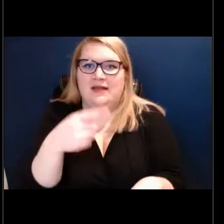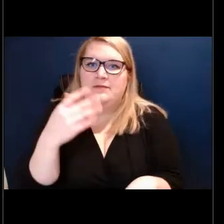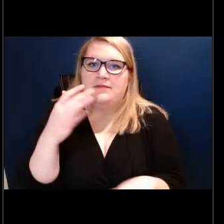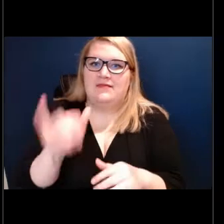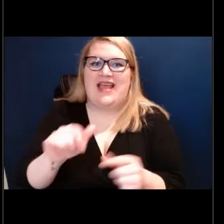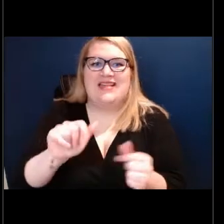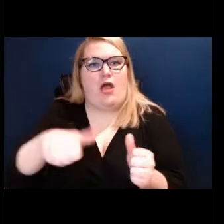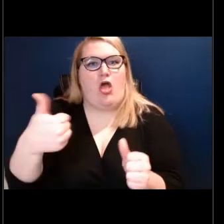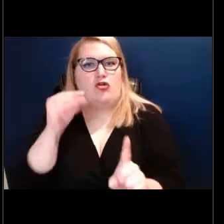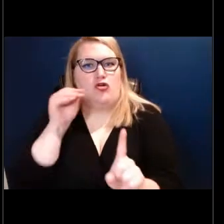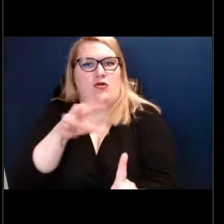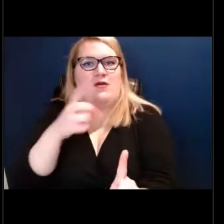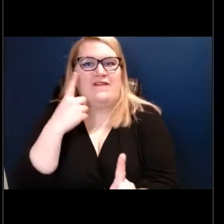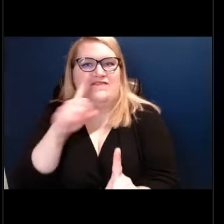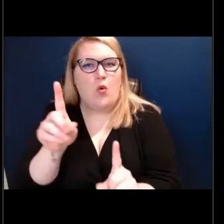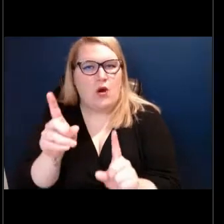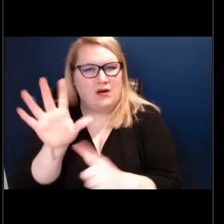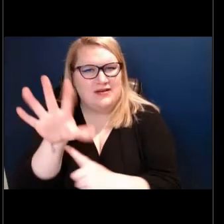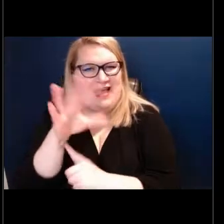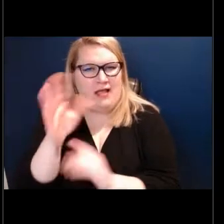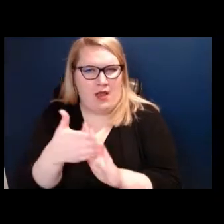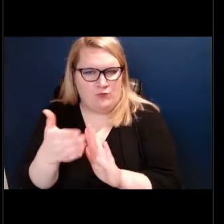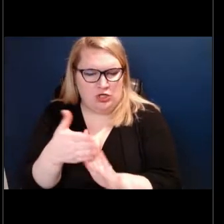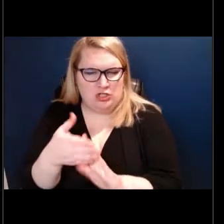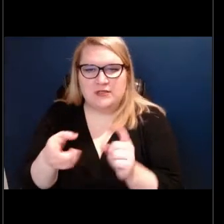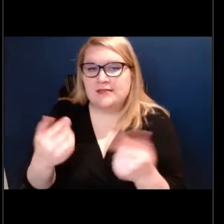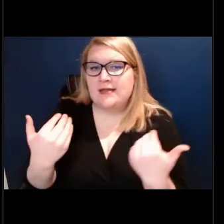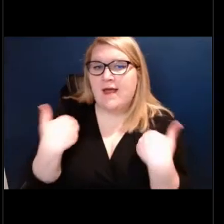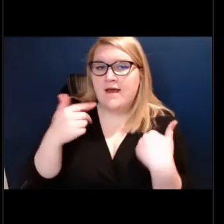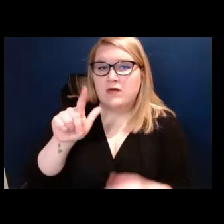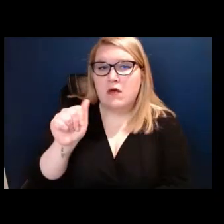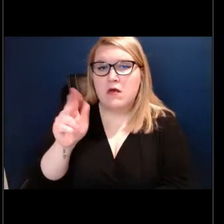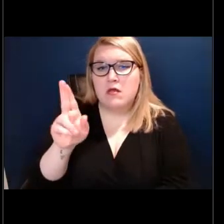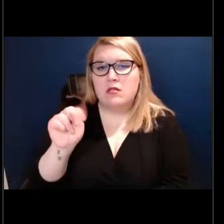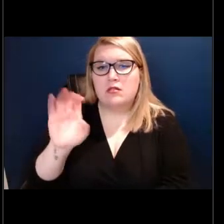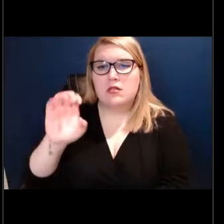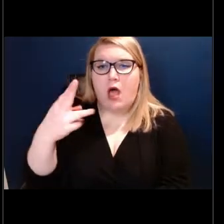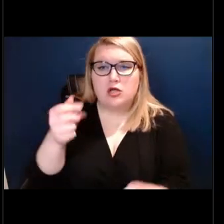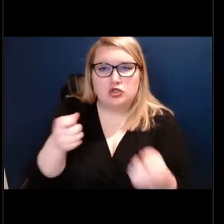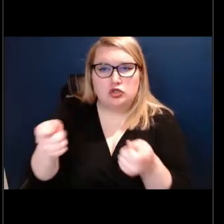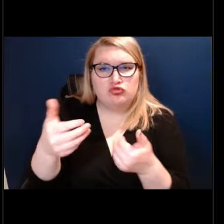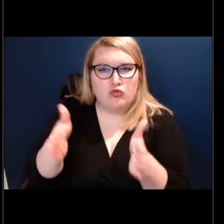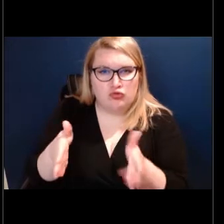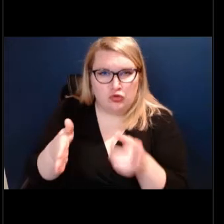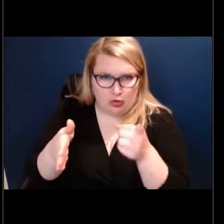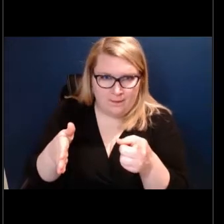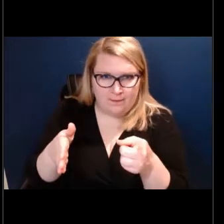We do have a launch control room here also in the building where we launch new satellites